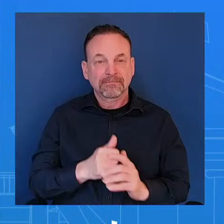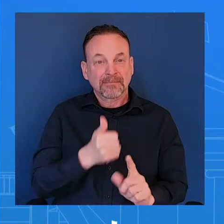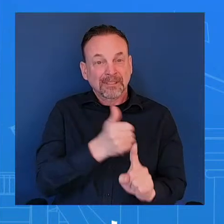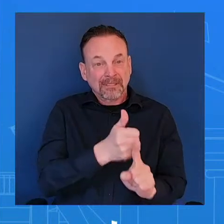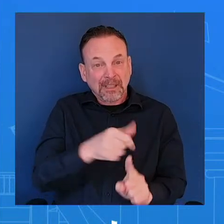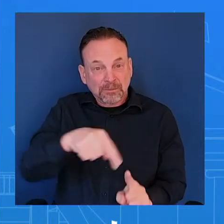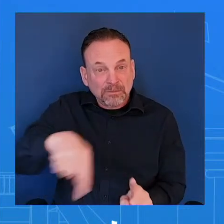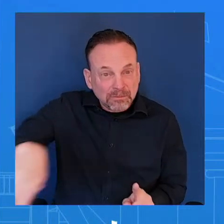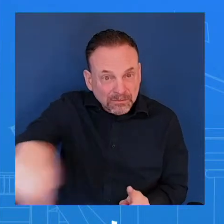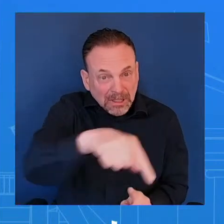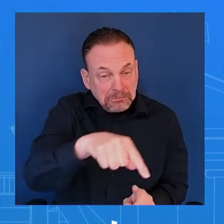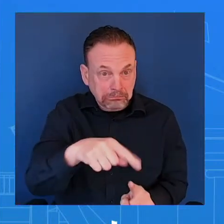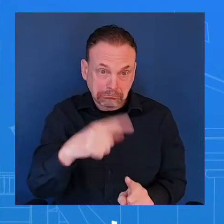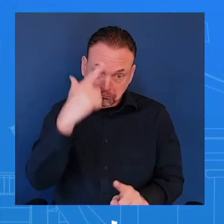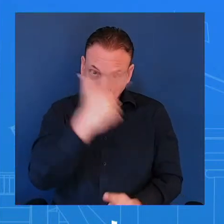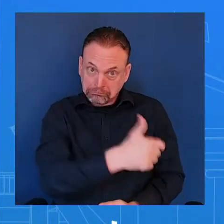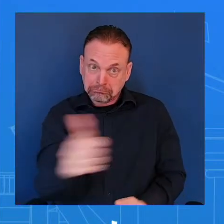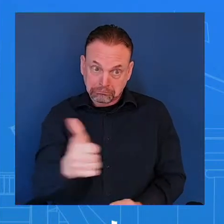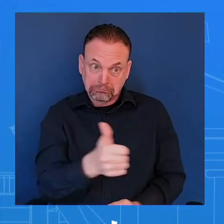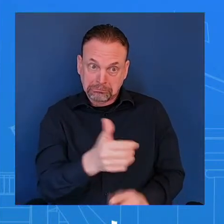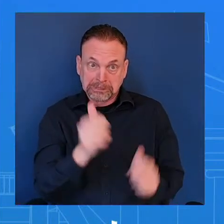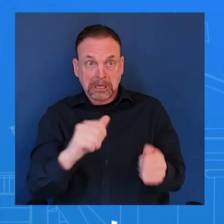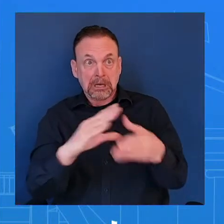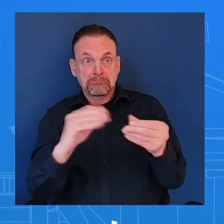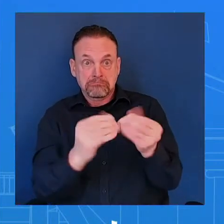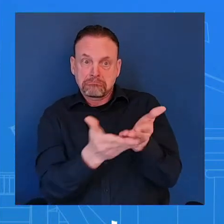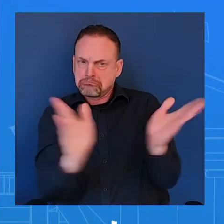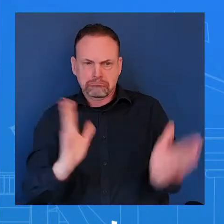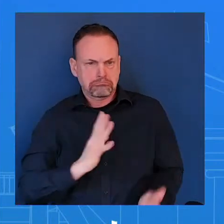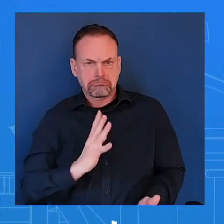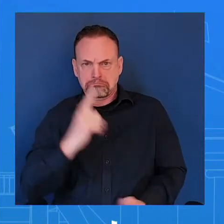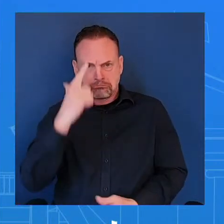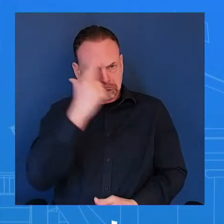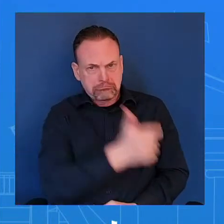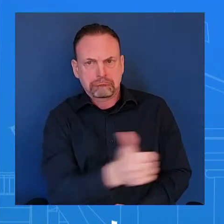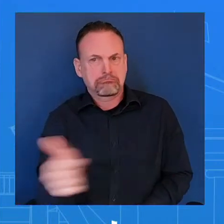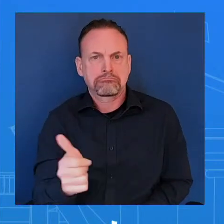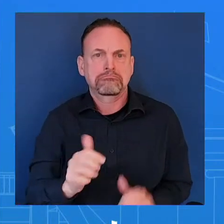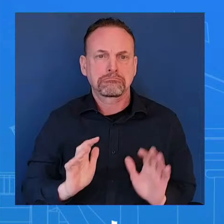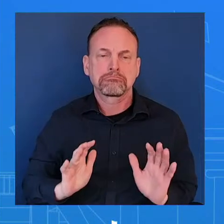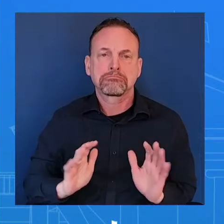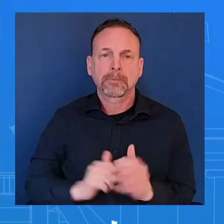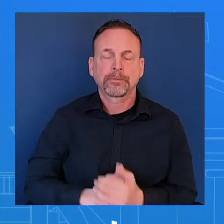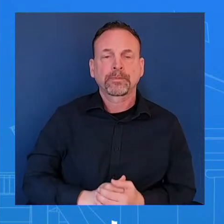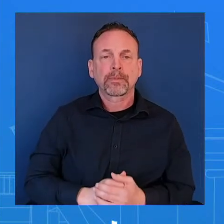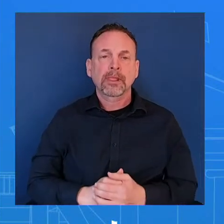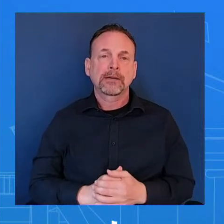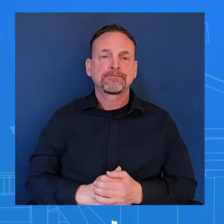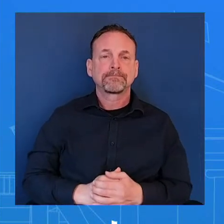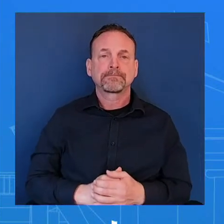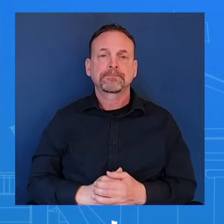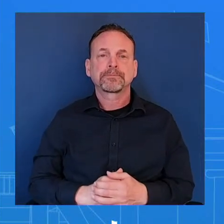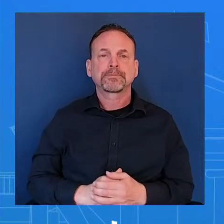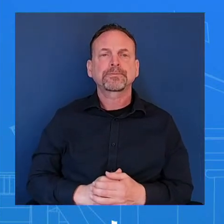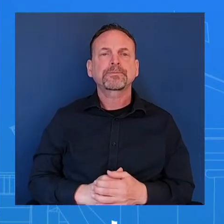What I can say is we've had multiple conversations, whether it's senior -- senior officials from the White House,